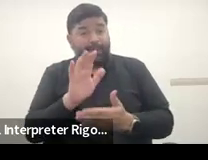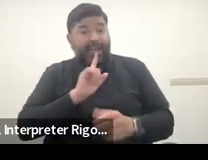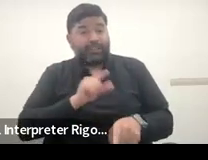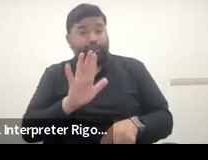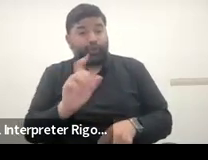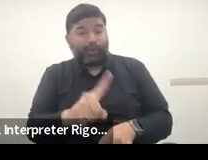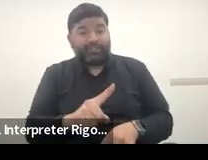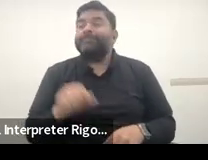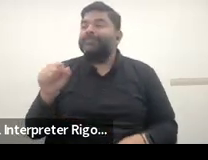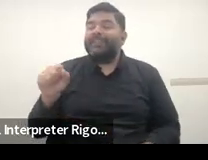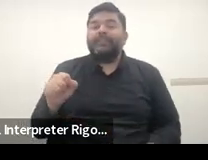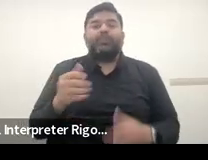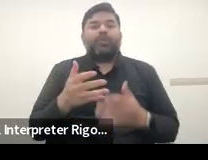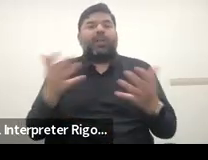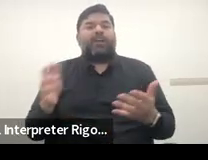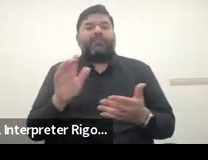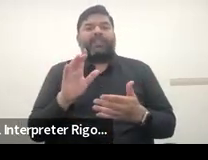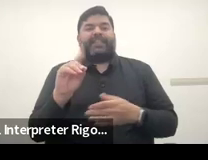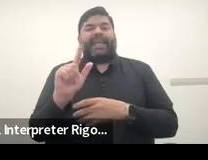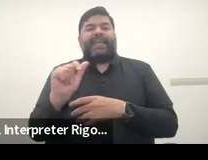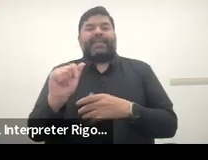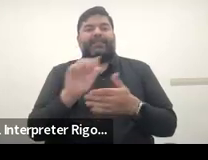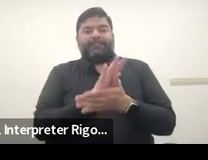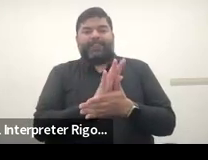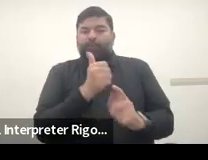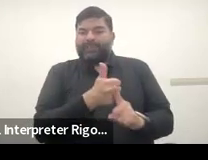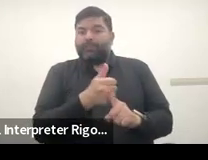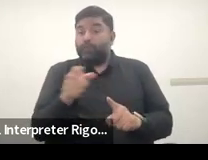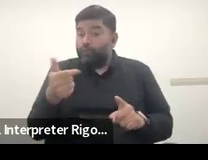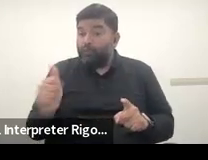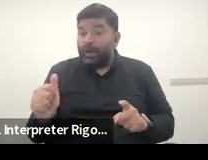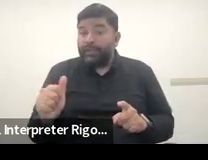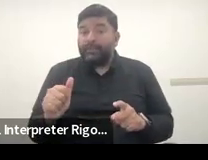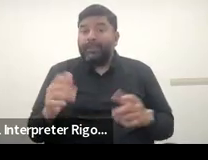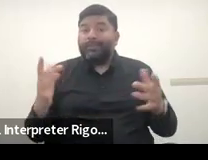A lot of the data is video so are you trying to— is there a relation type like "here's where the